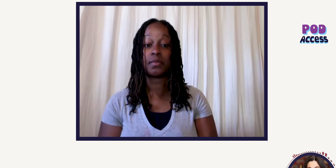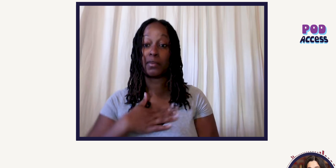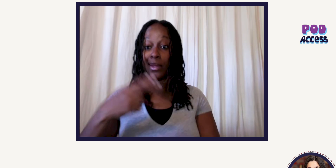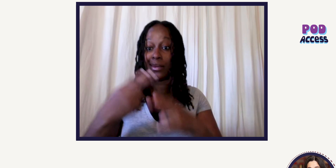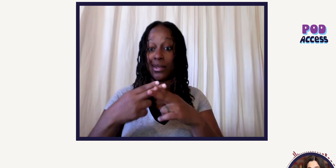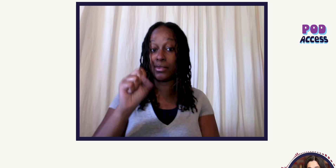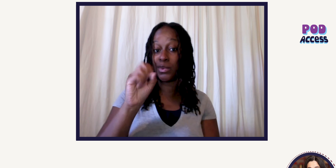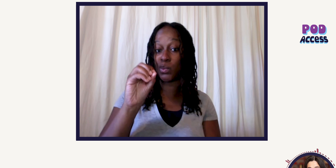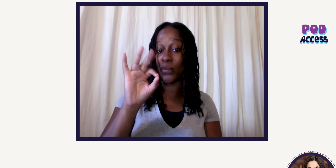My name is Sofia Webster.